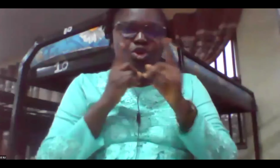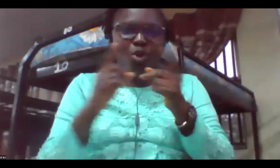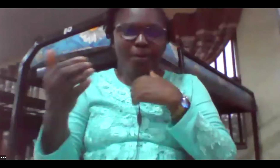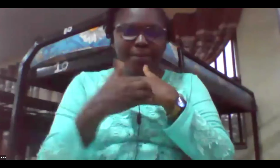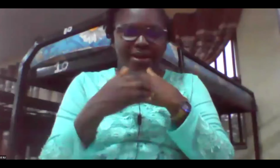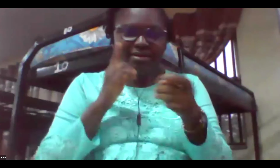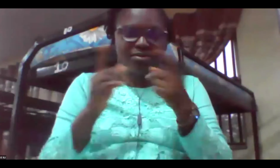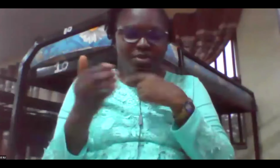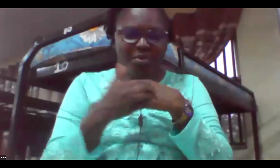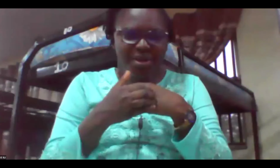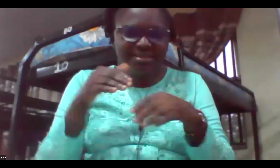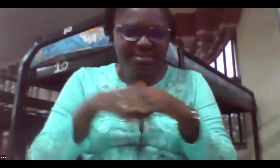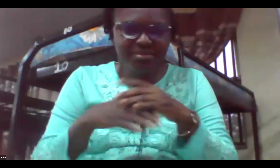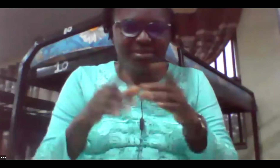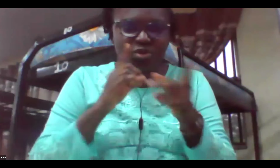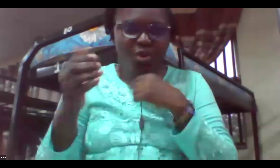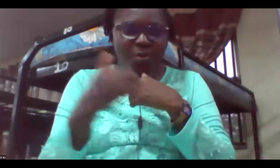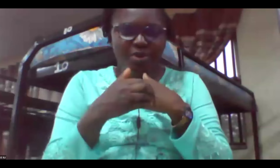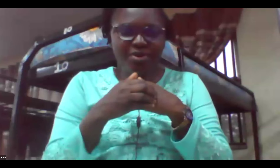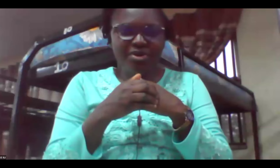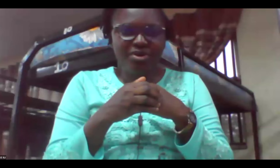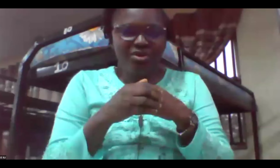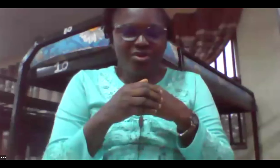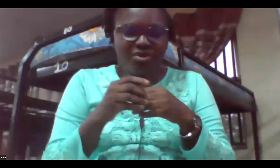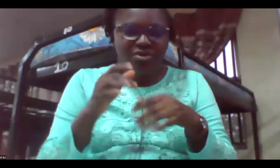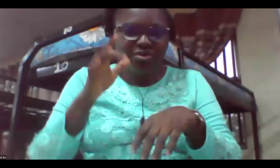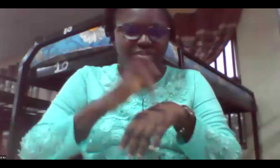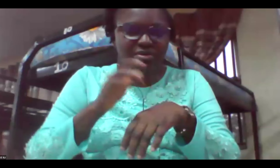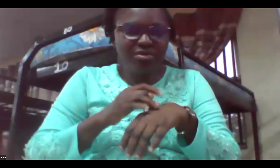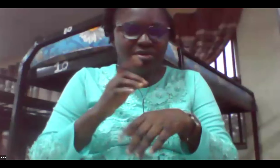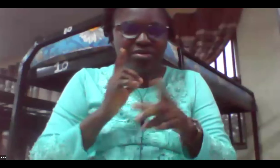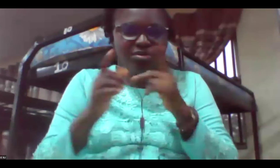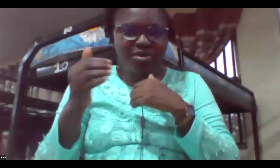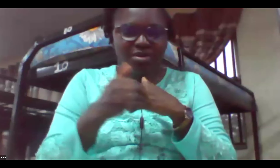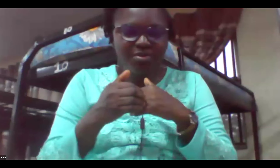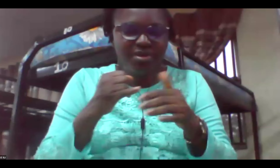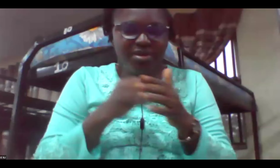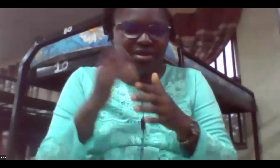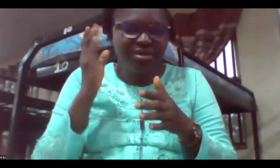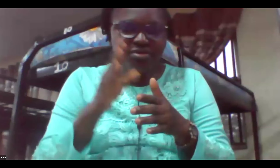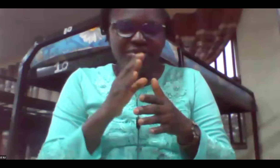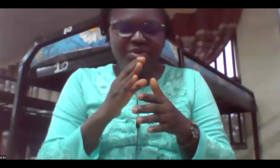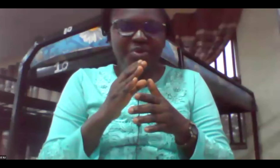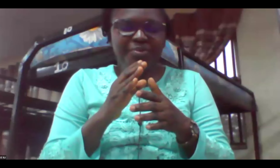talk back, talk back. So when you click on that talk back it will automatically activate your phone